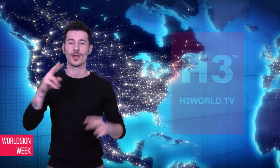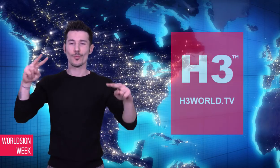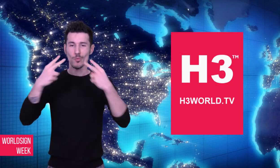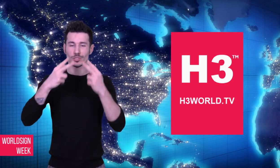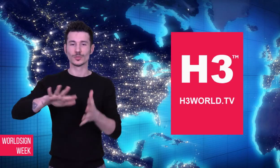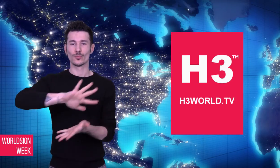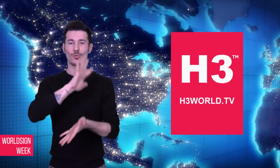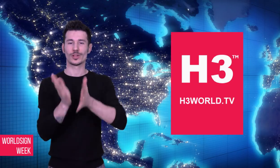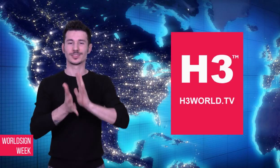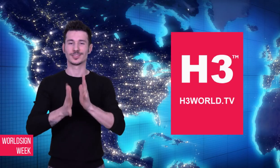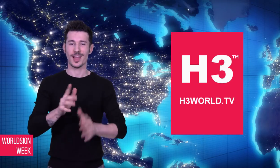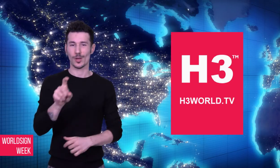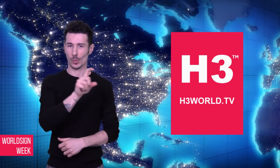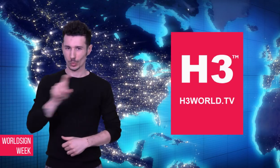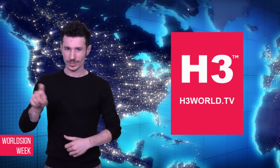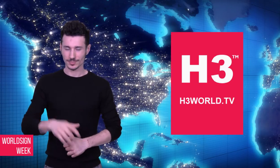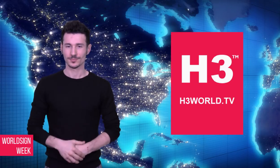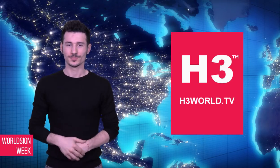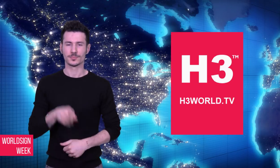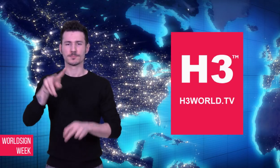Thank you for watching WorldSign Week,